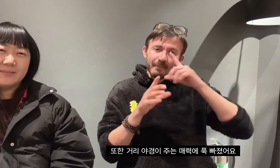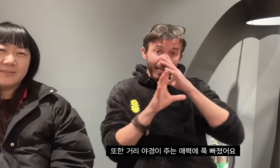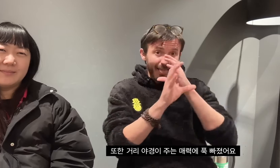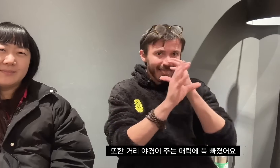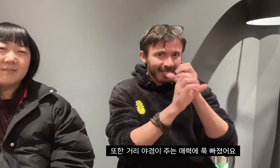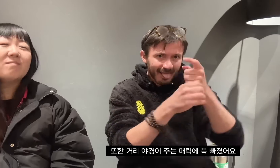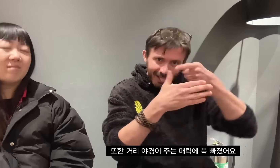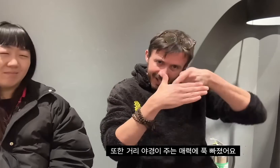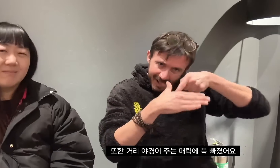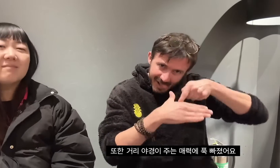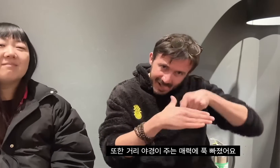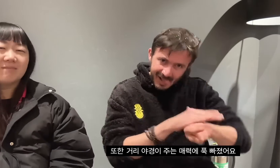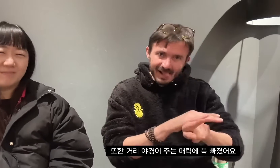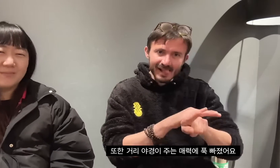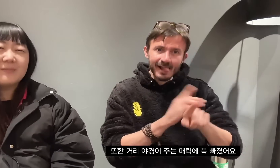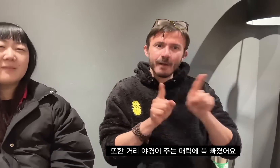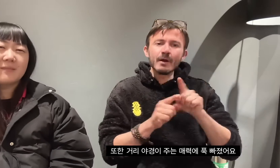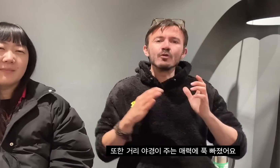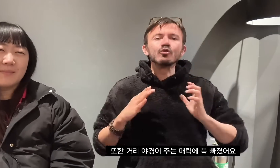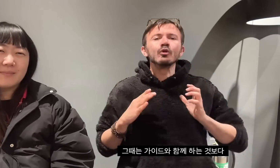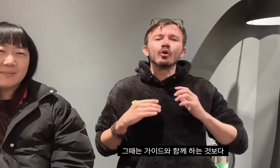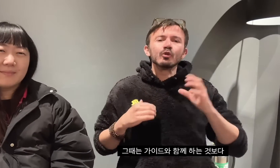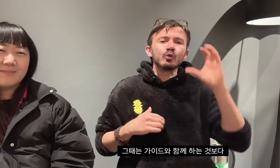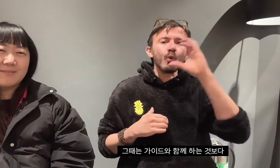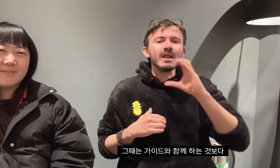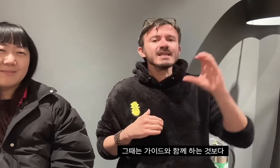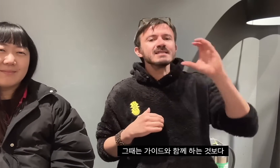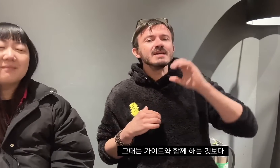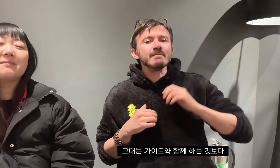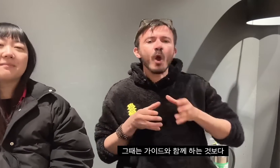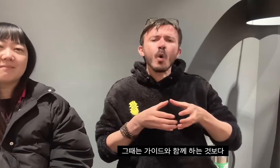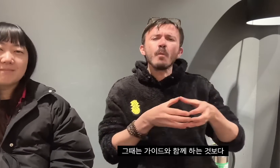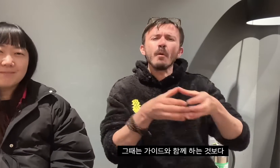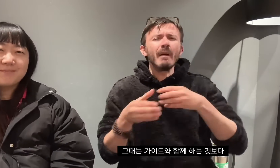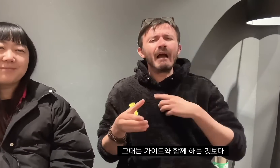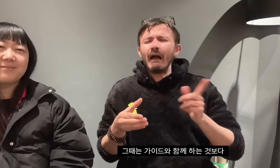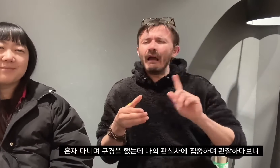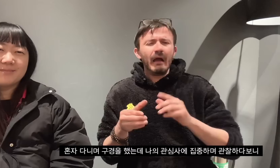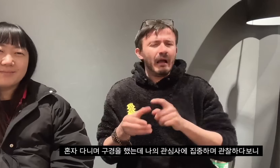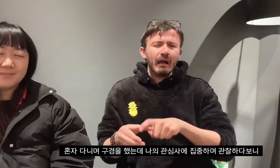I also fell in love with the charm of the street night view. At that time, rather than with a guide,